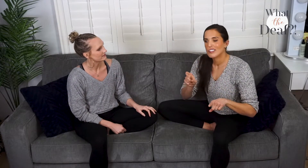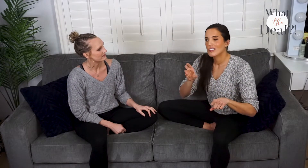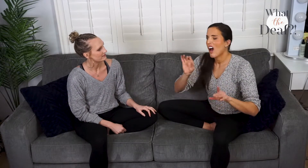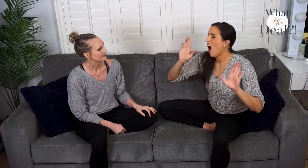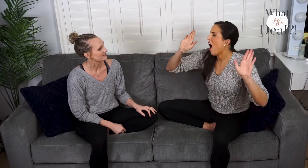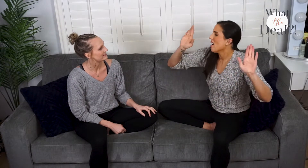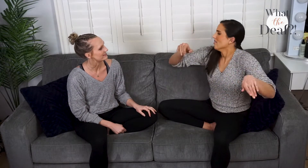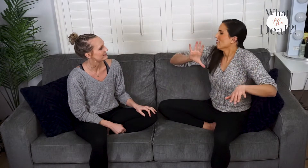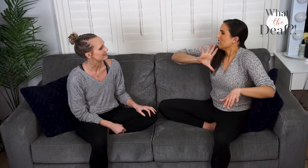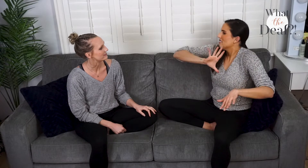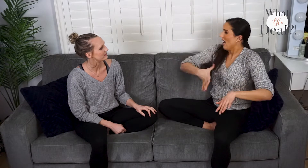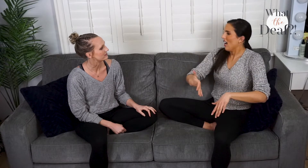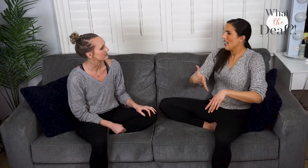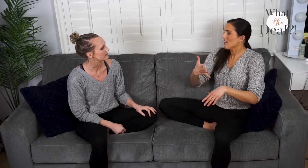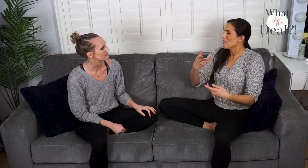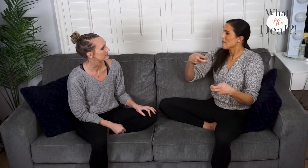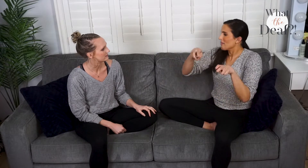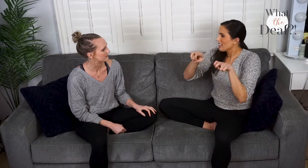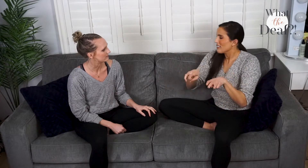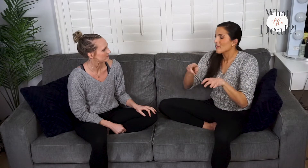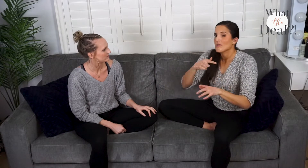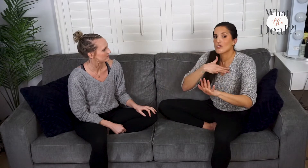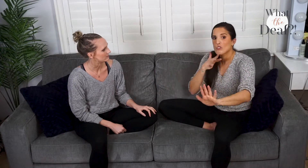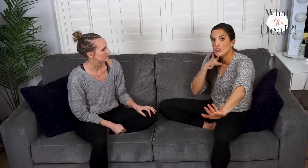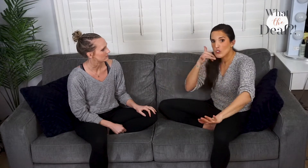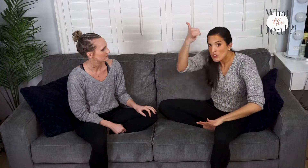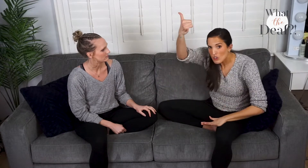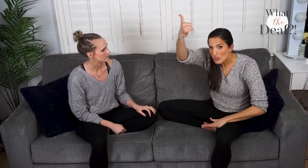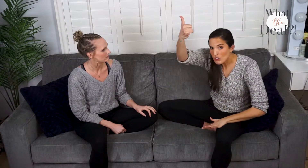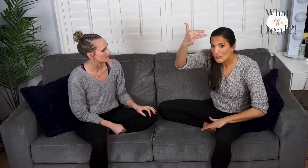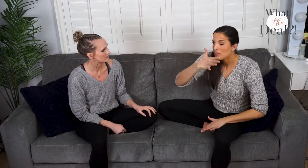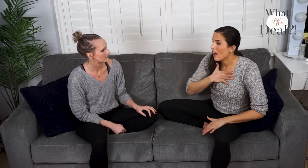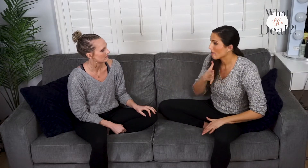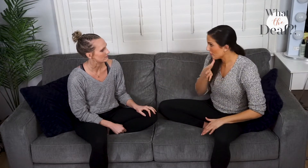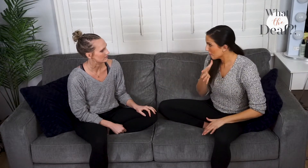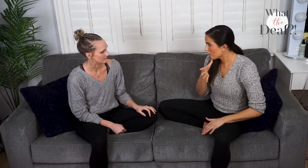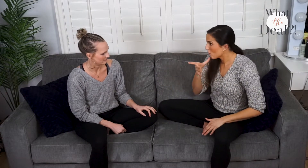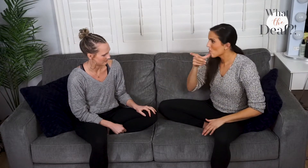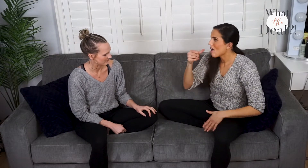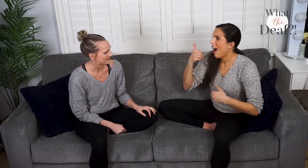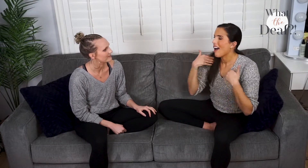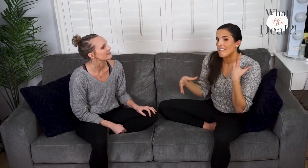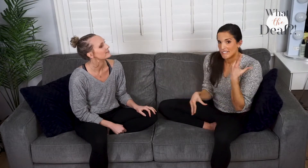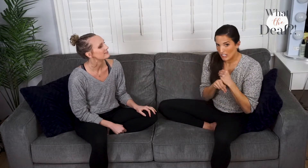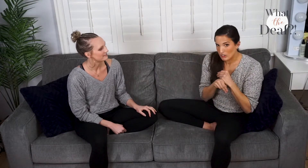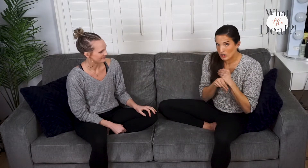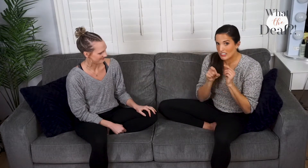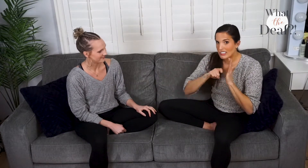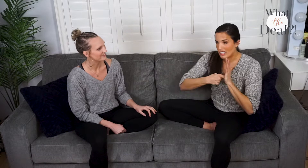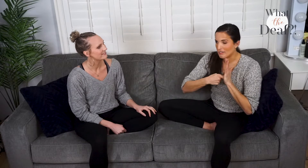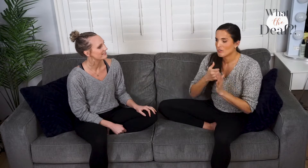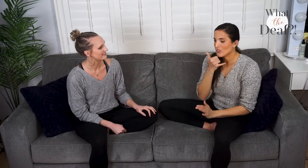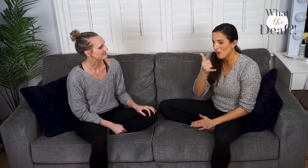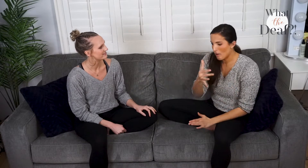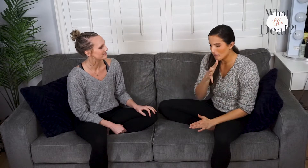And I'm like, okay, you know what? It's fine. We sat down. I called my mom who had an extra key. So I called my mother.